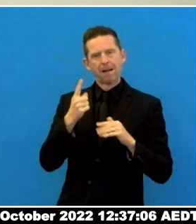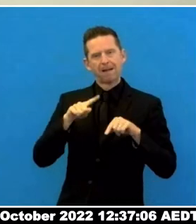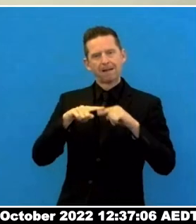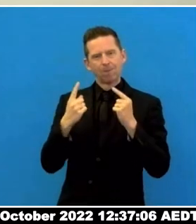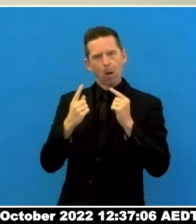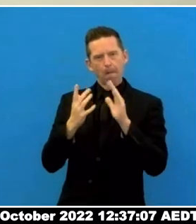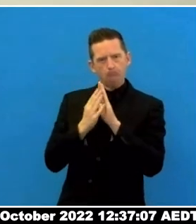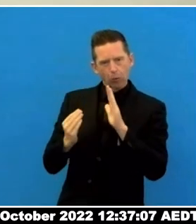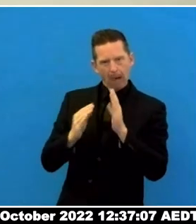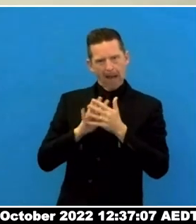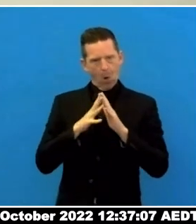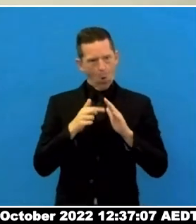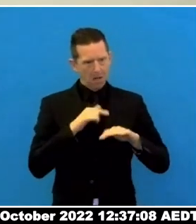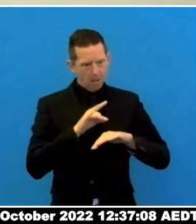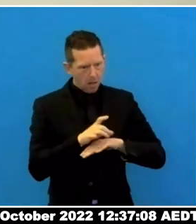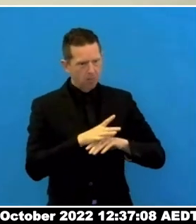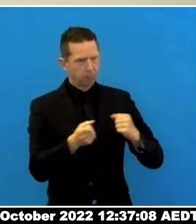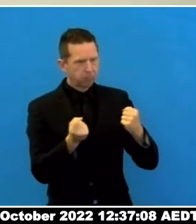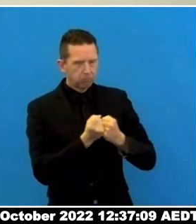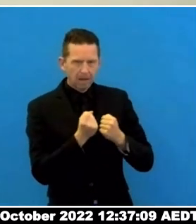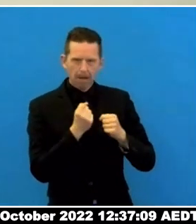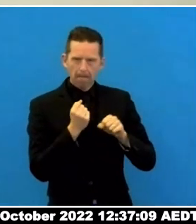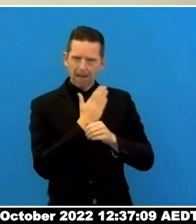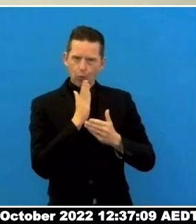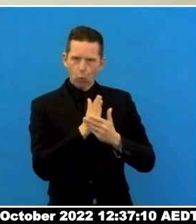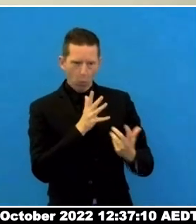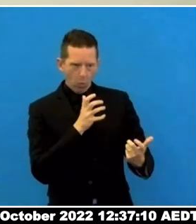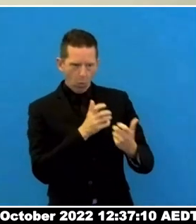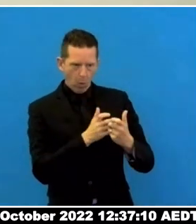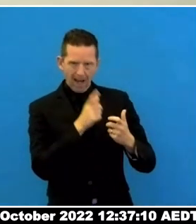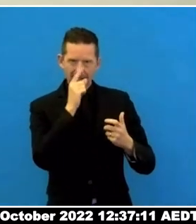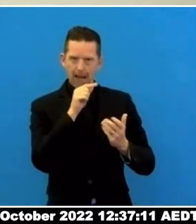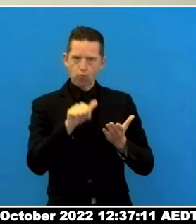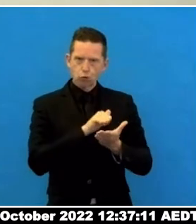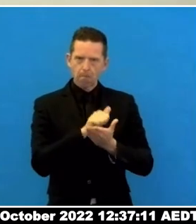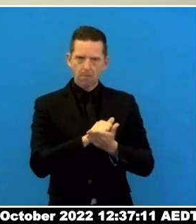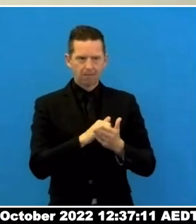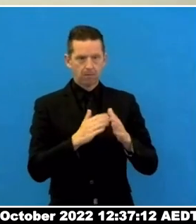and that we are open to and that really any of those encounters can be cross cultural and that we need to bring